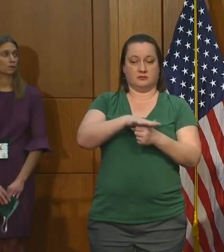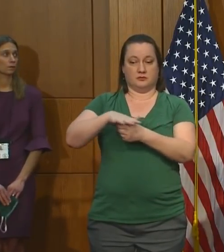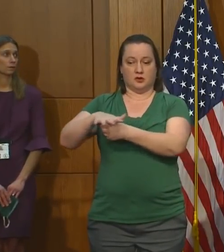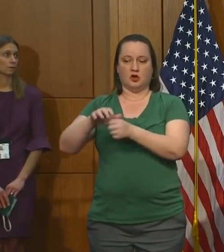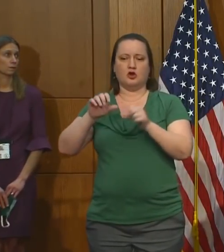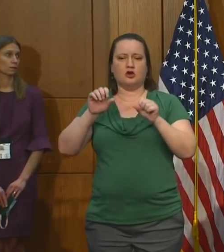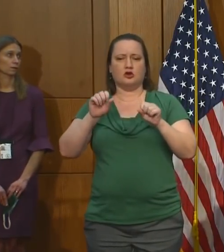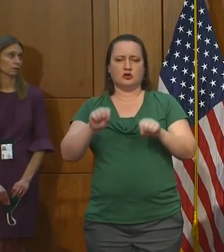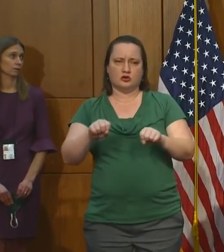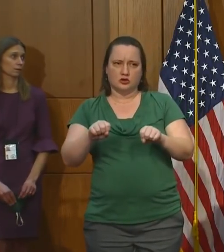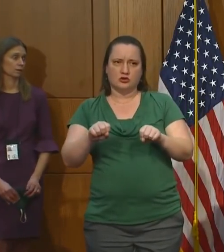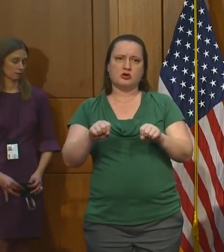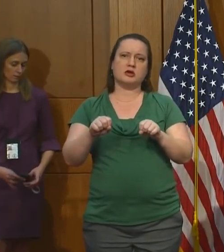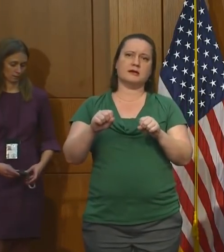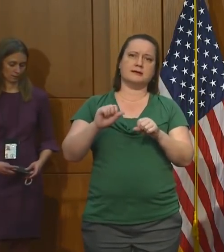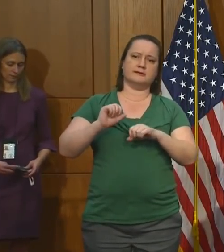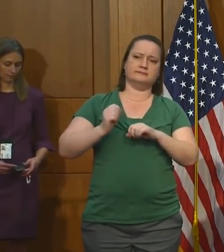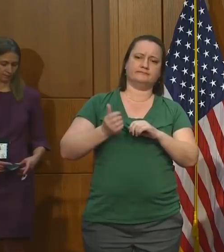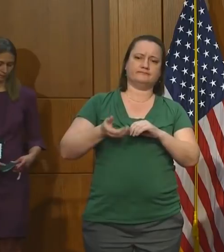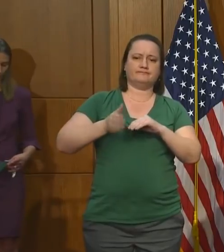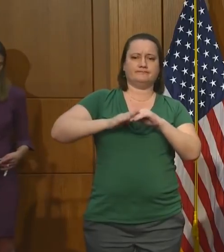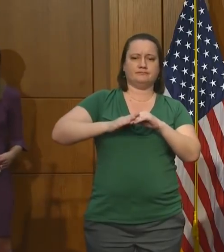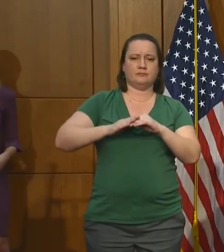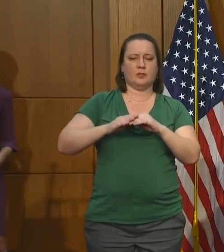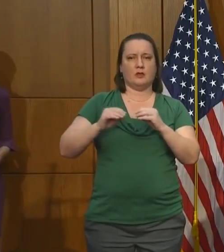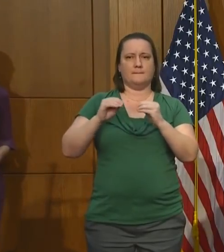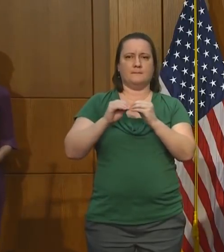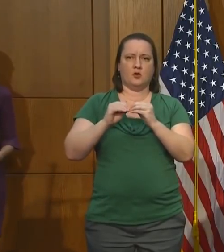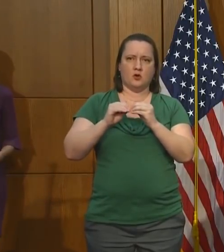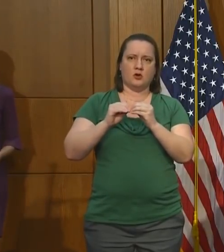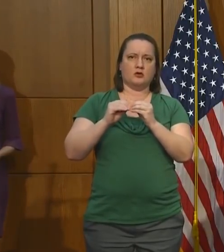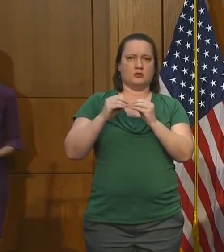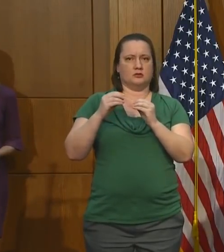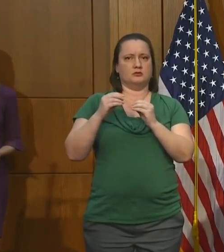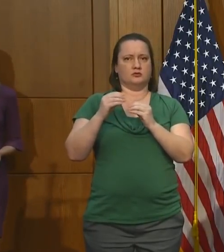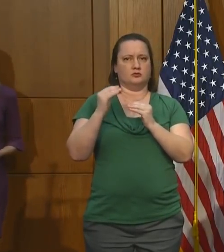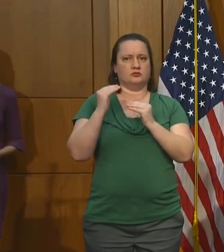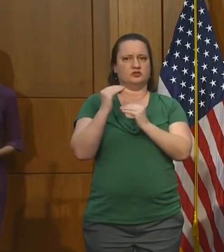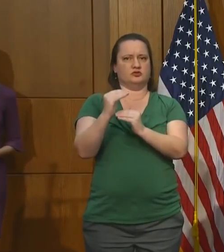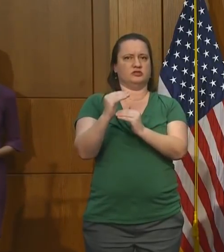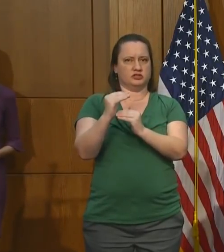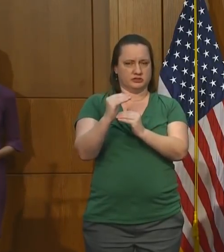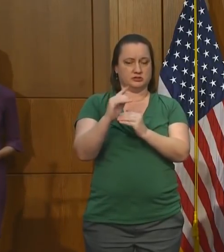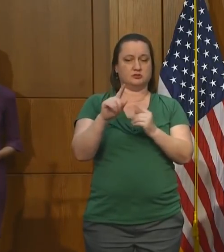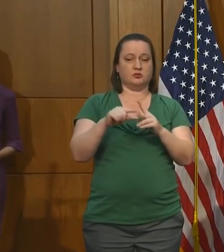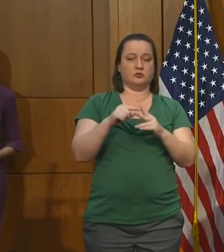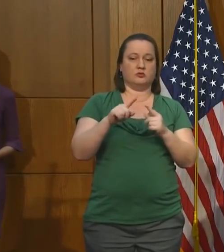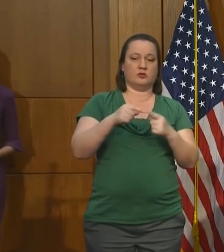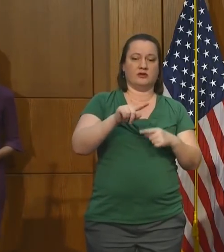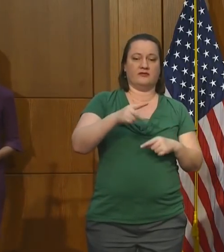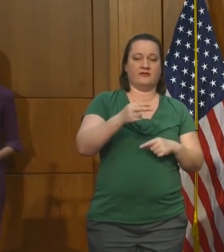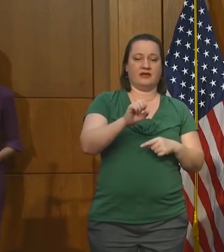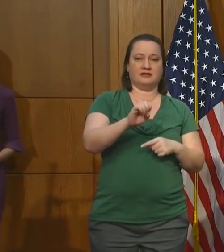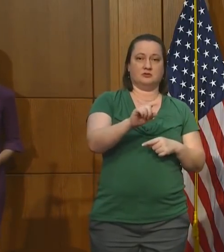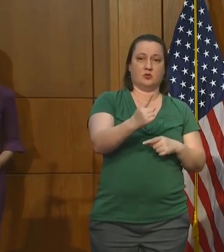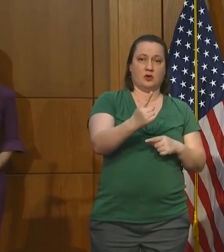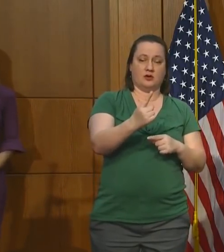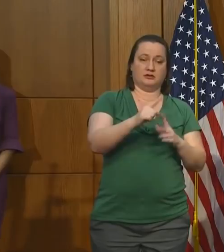RESTRICTIONS YES YOU HAVE YOU RECEIVED ANY SPECIFIC DETAILED REQUESTS FROM THE COUNTIES IN NORTHERN VIRGINIA AND RICHMOND